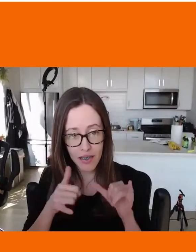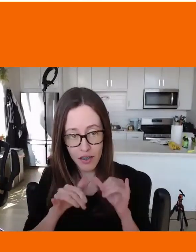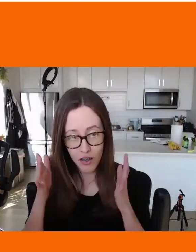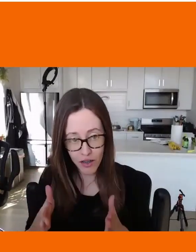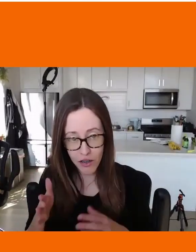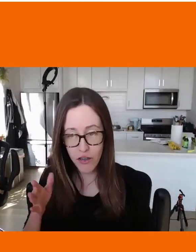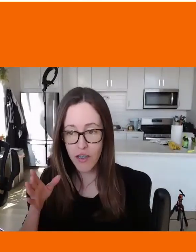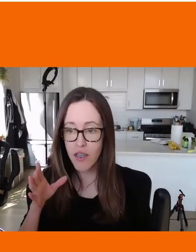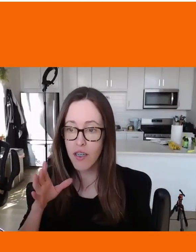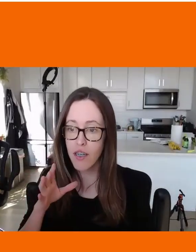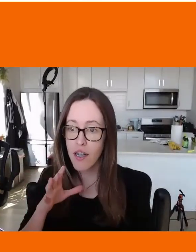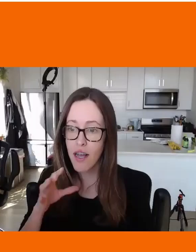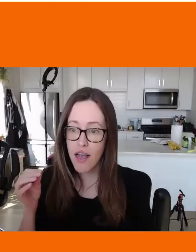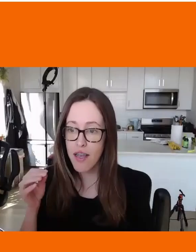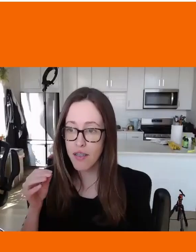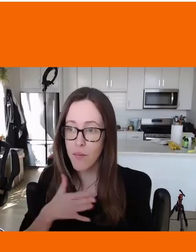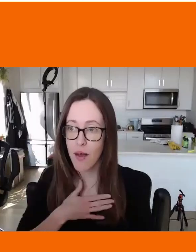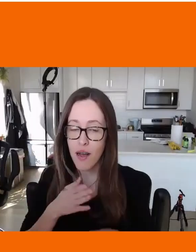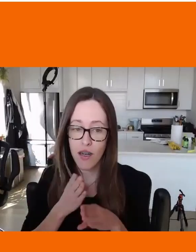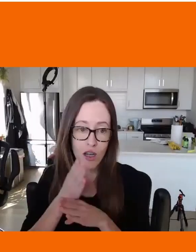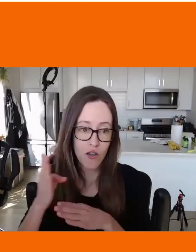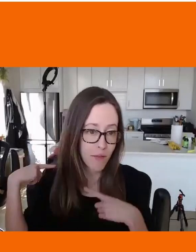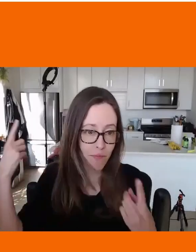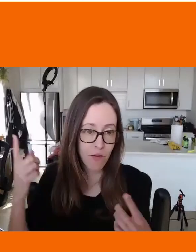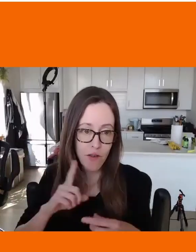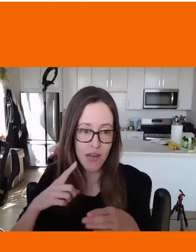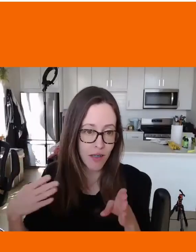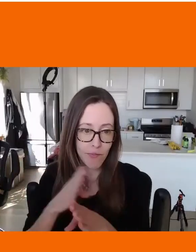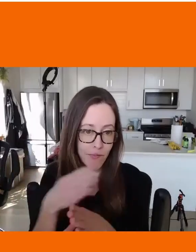I am a data engineer, and my career has